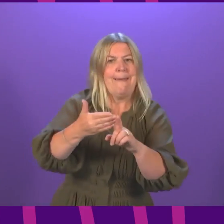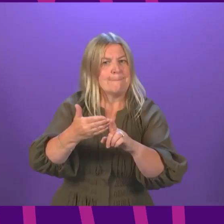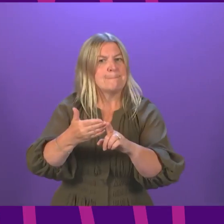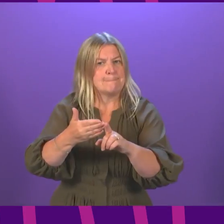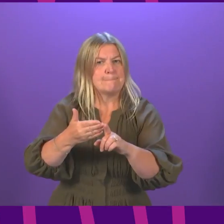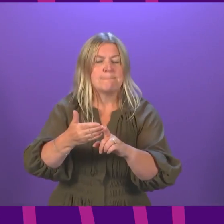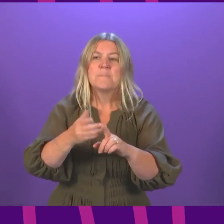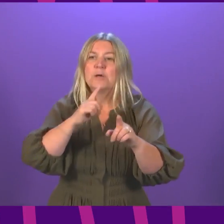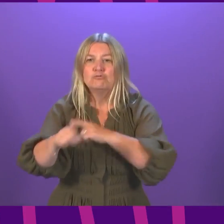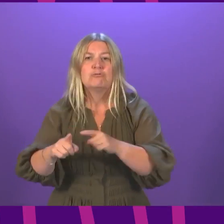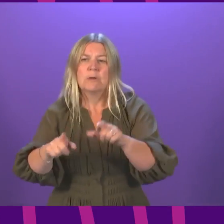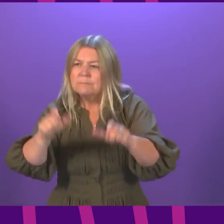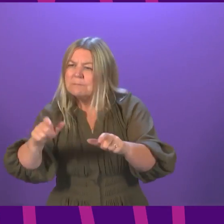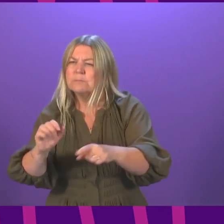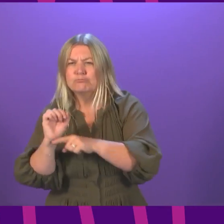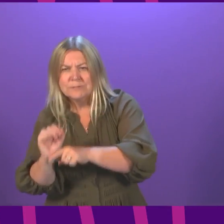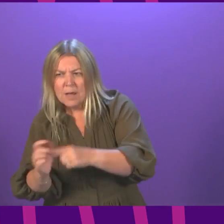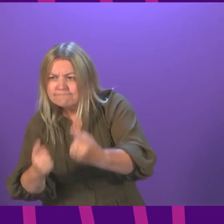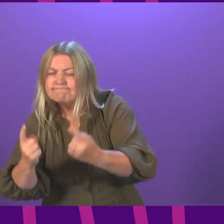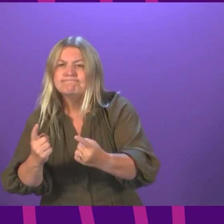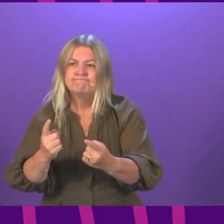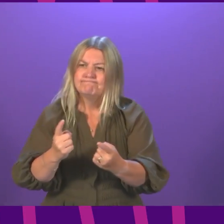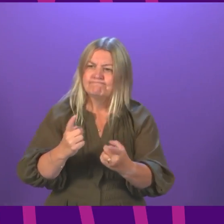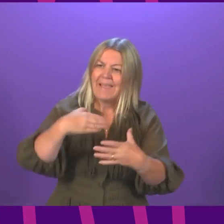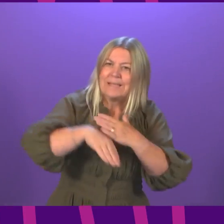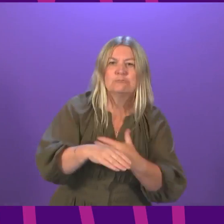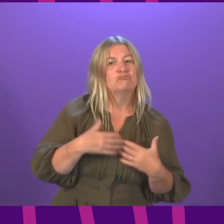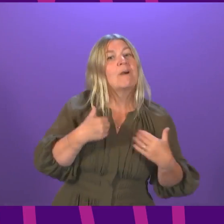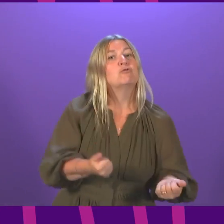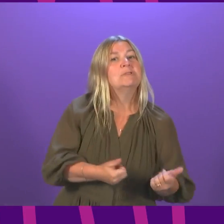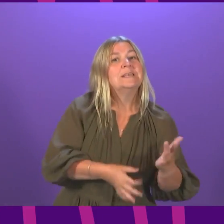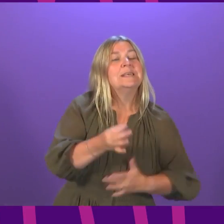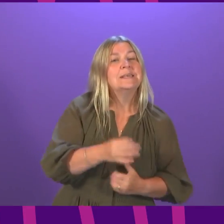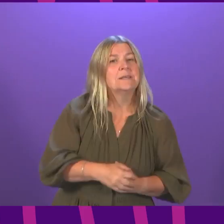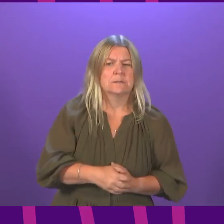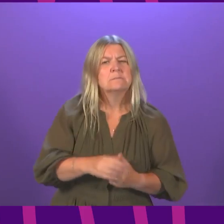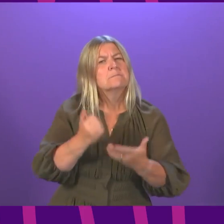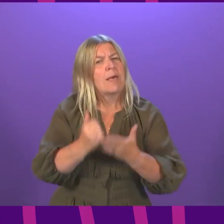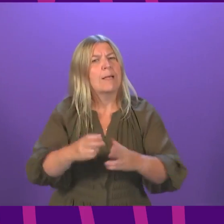treatment and recovery. That will help to reduce the number of drug deaths in Scotland.